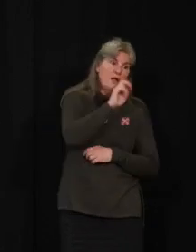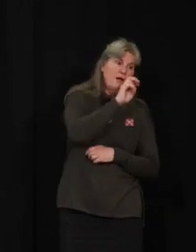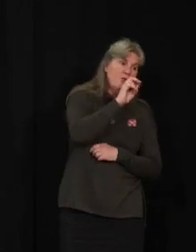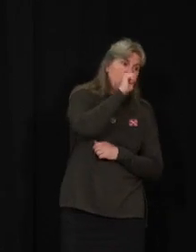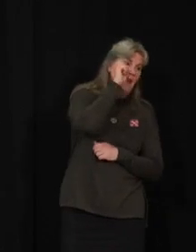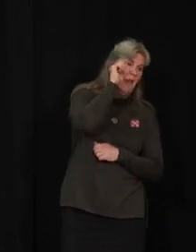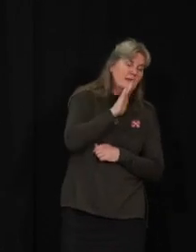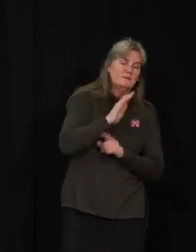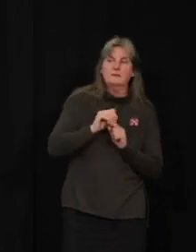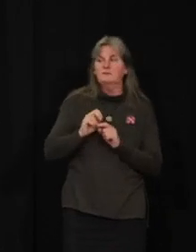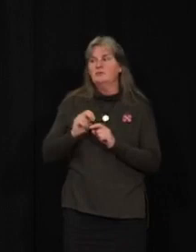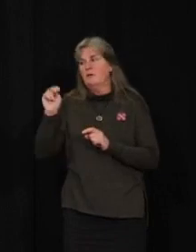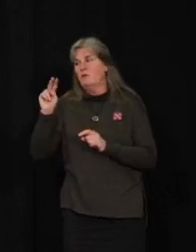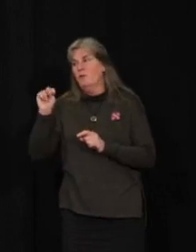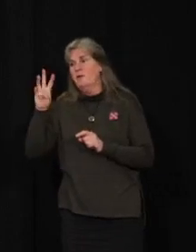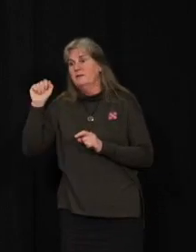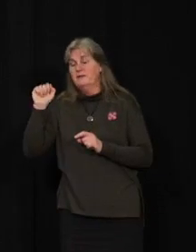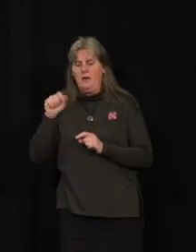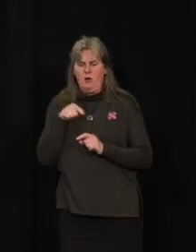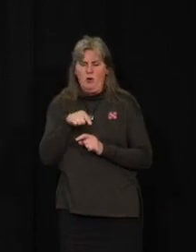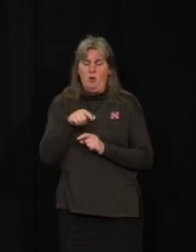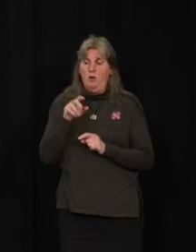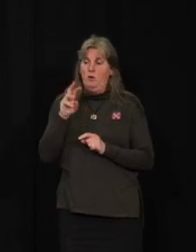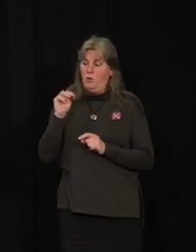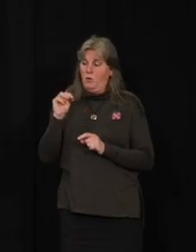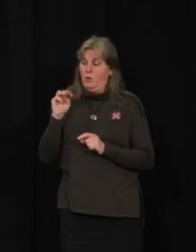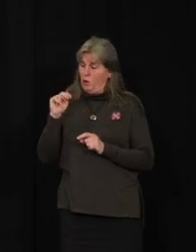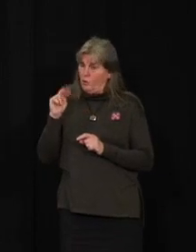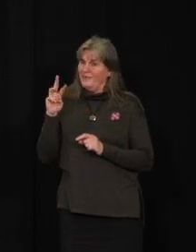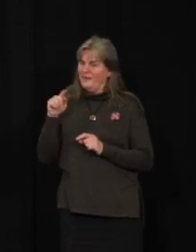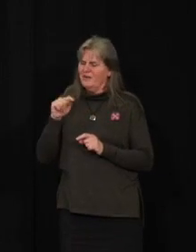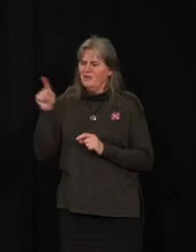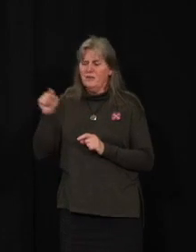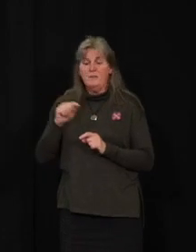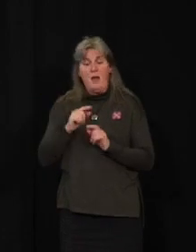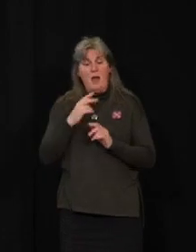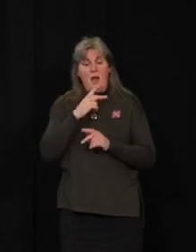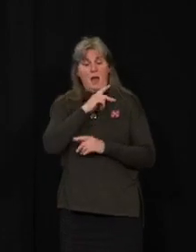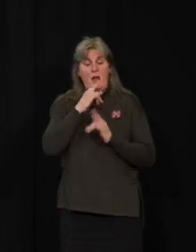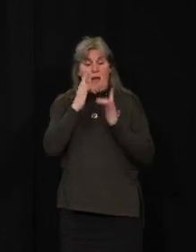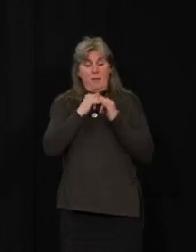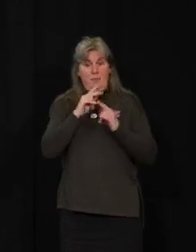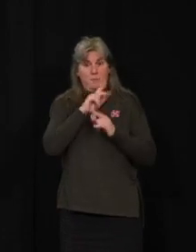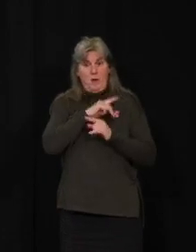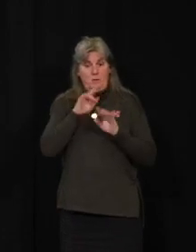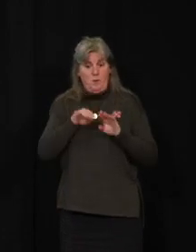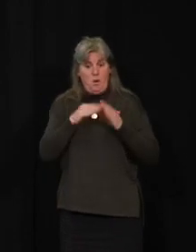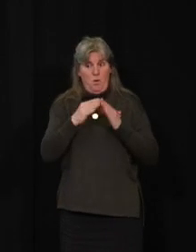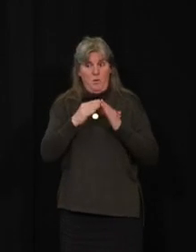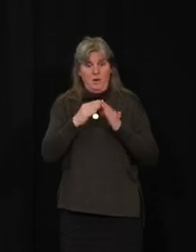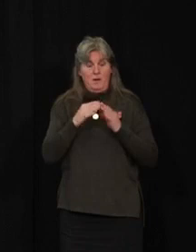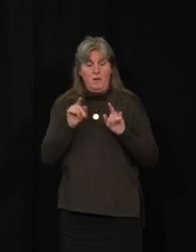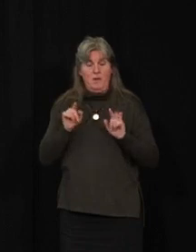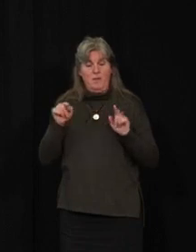When the campgrounds reopening, will they be allowed to stay at those campgrounds for will thus campgrounds only be opened to